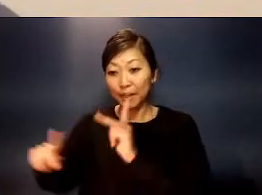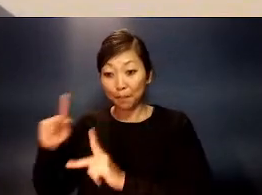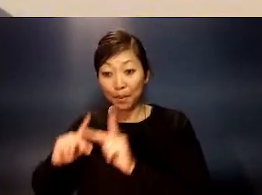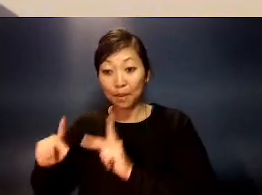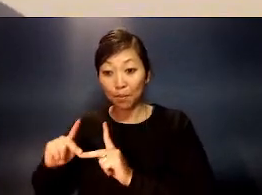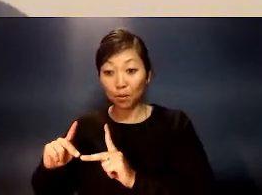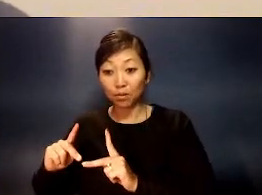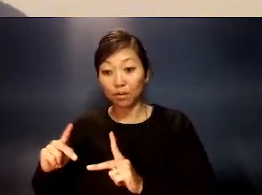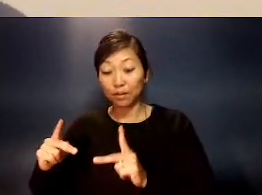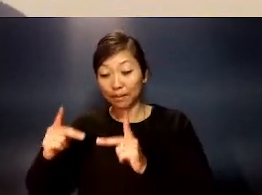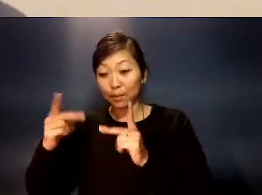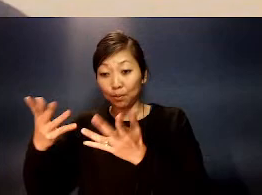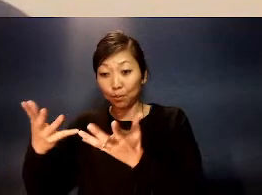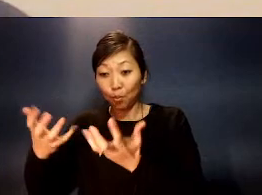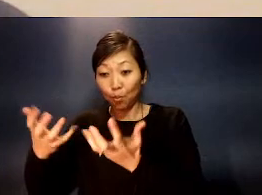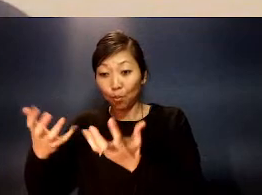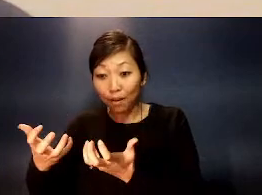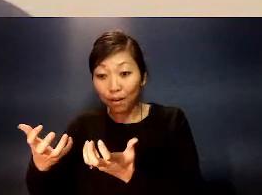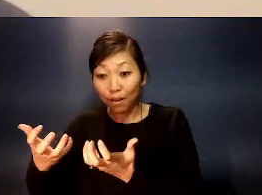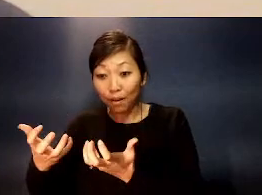MADAM PRESIDENT, THANK YOU FOR YOUR TIME. THAT'S ALL.